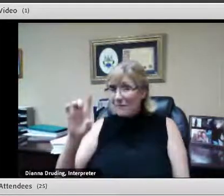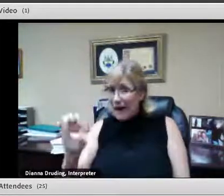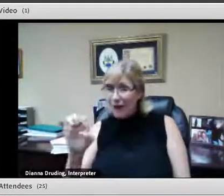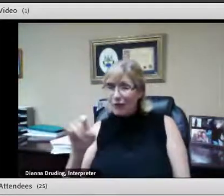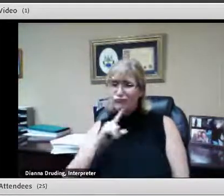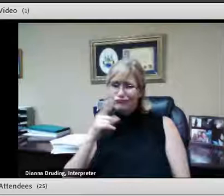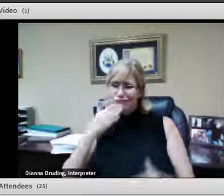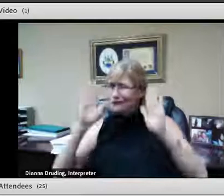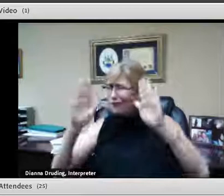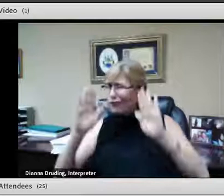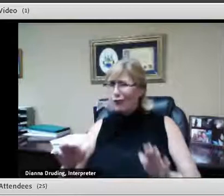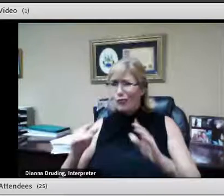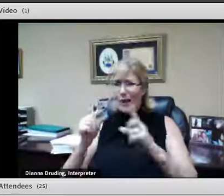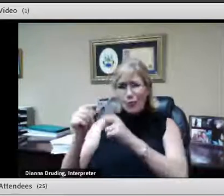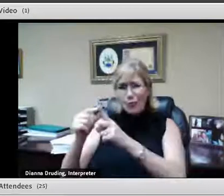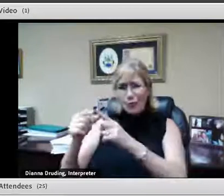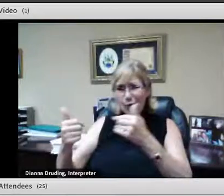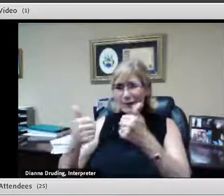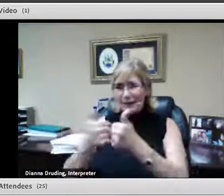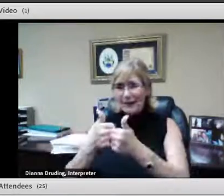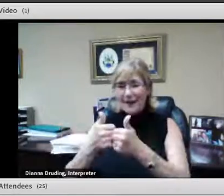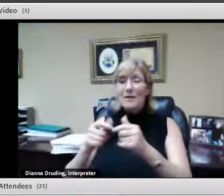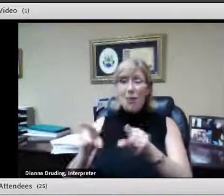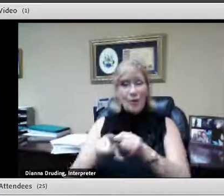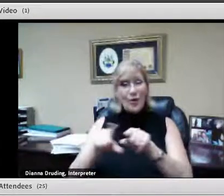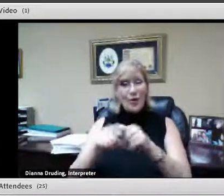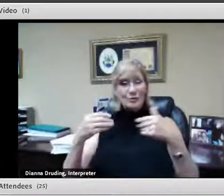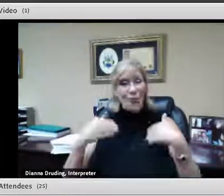We actually have a challenge match for Boggle, to earn X amount of points in a round.